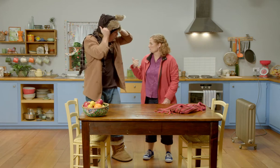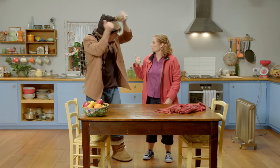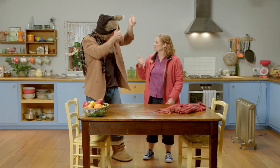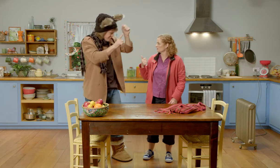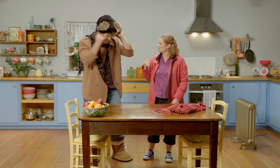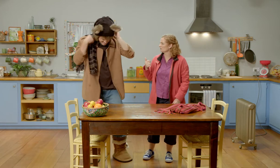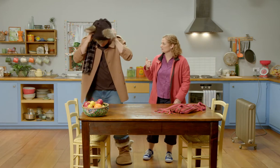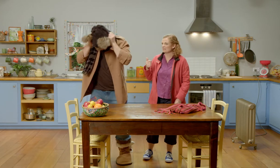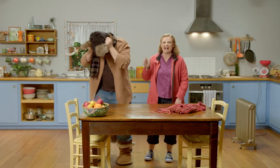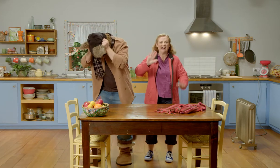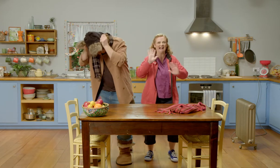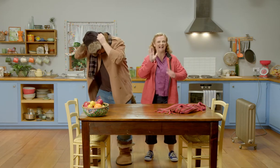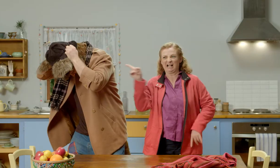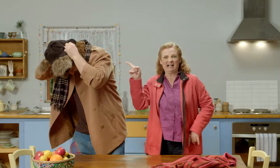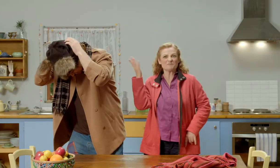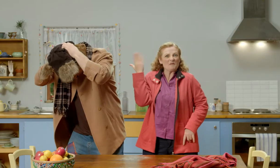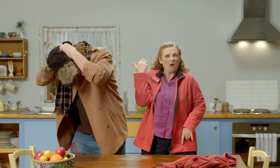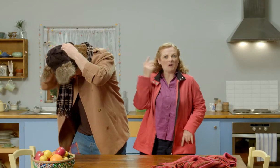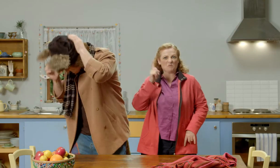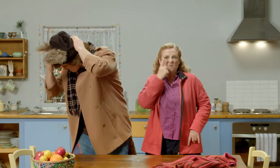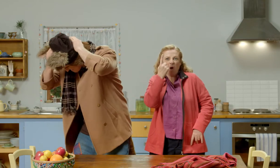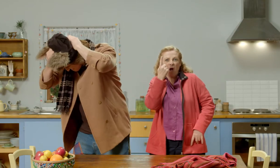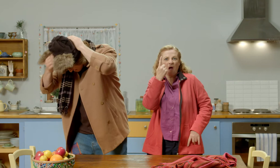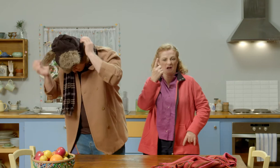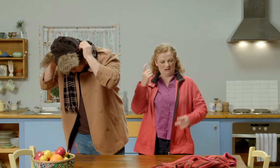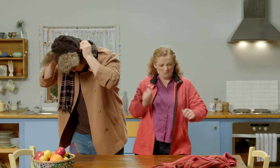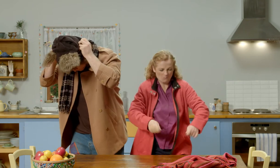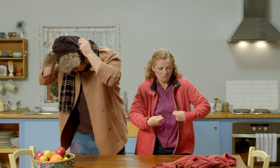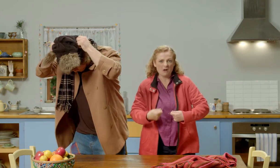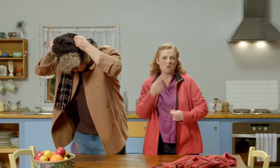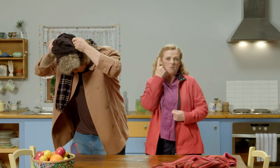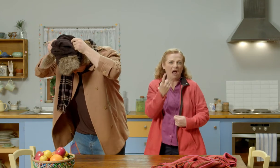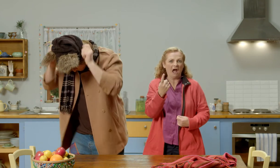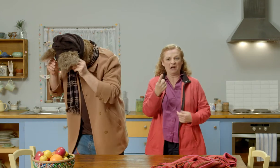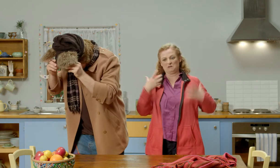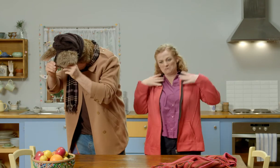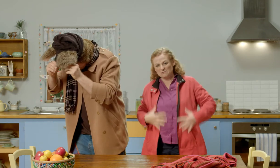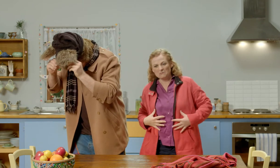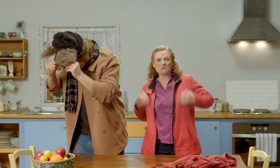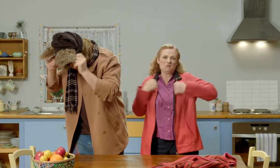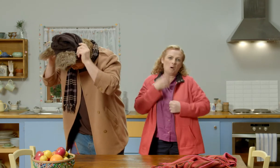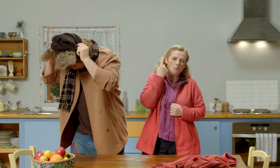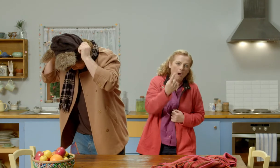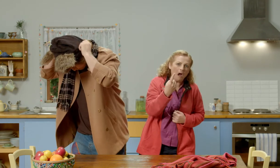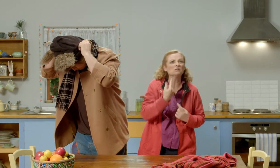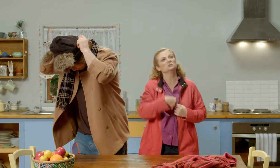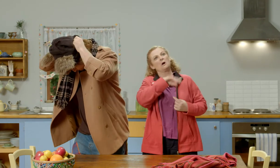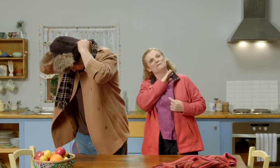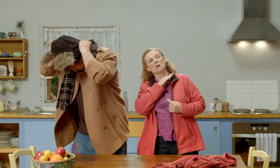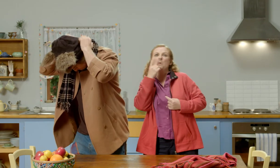I might take my beanie off, hold on. Oh no, first he put his boots on, then he put his jacket on, then he put his scarf on,